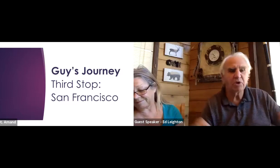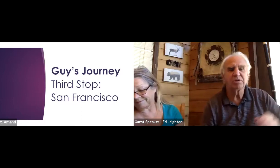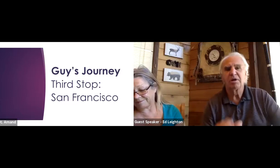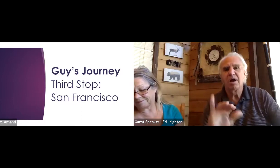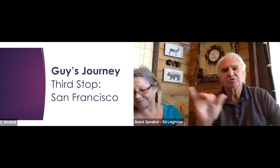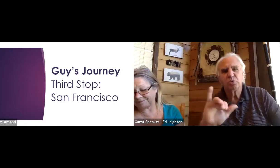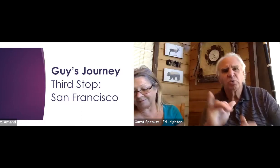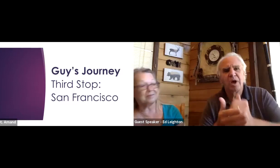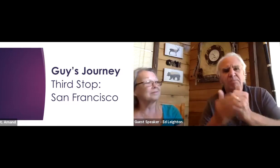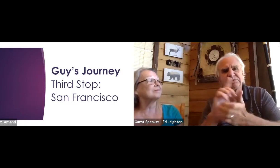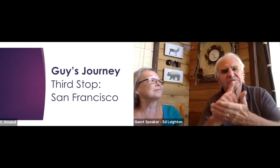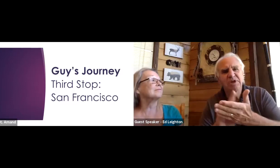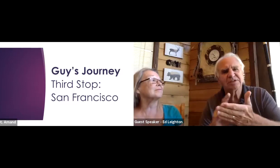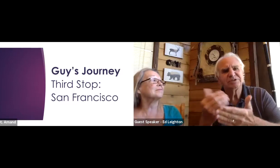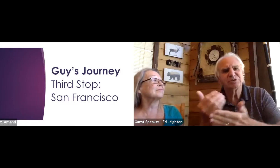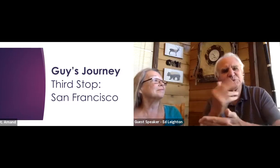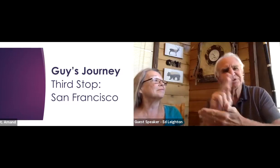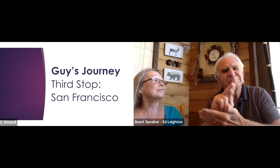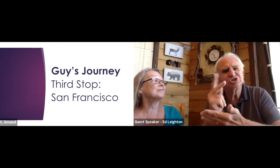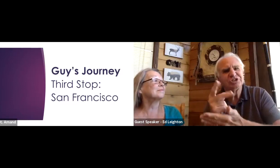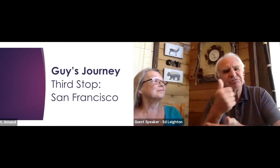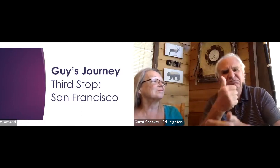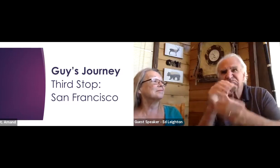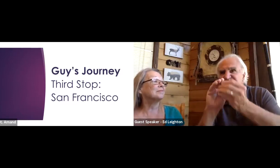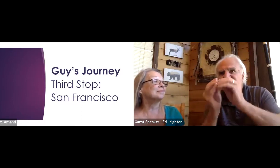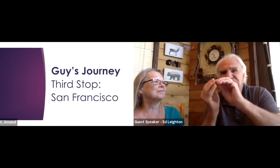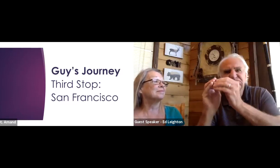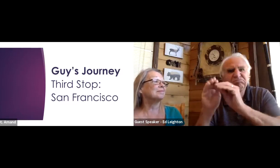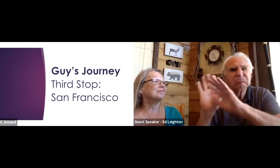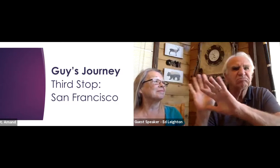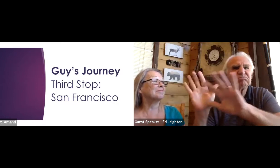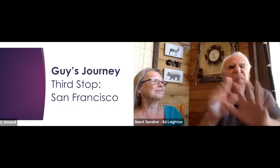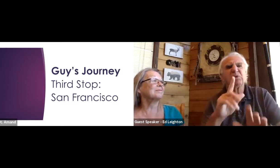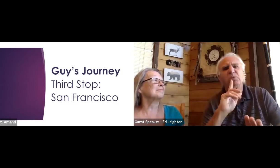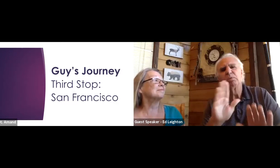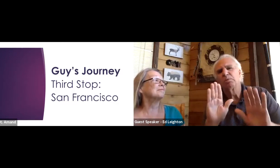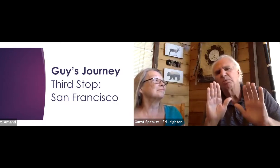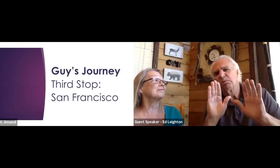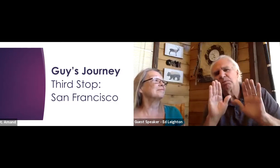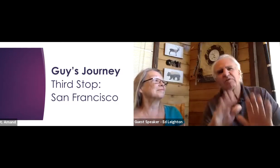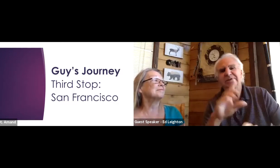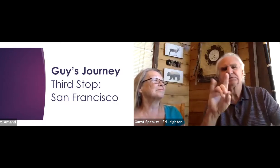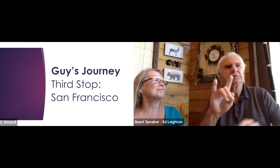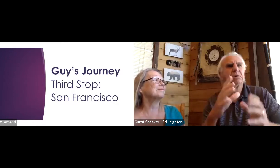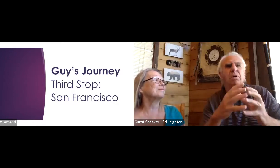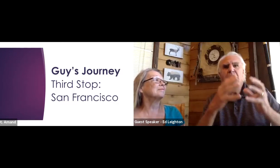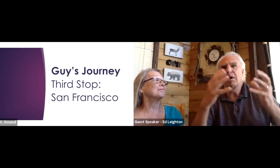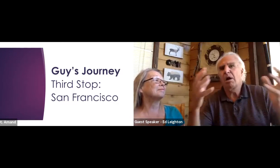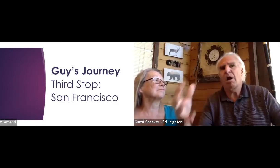with a gas insert, and he did all these creative things with oak and wood for a brand-new fireplace.